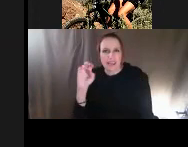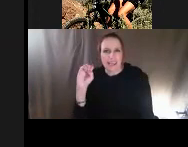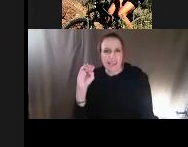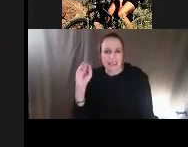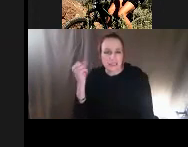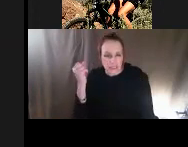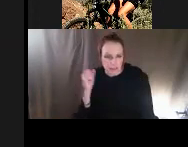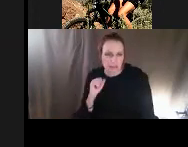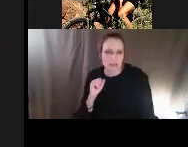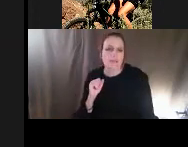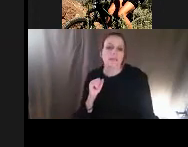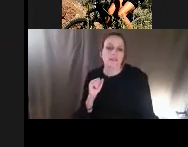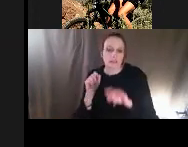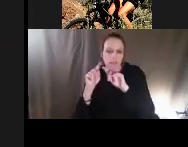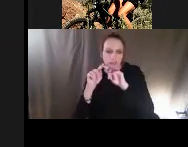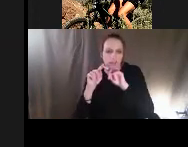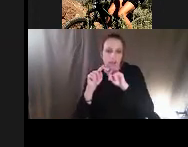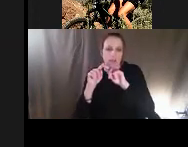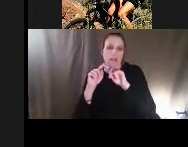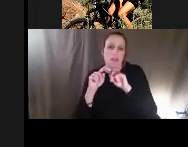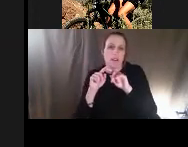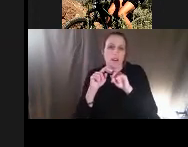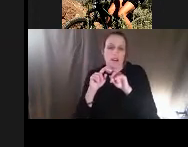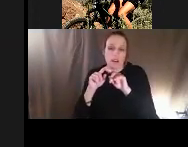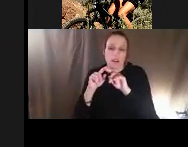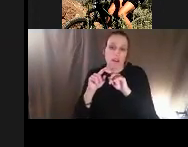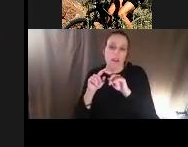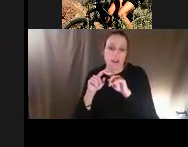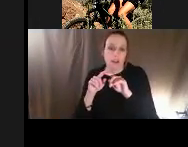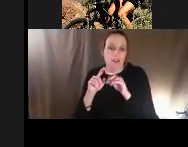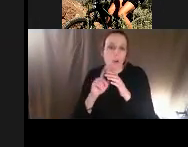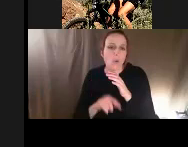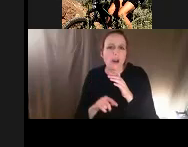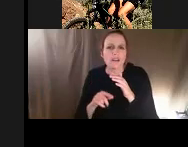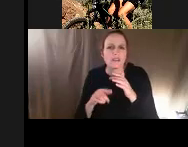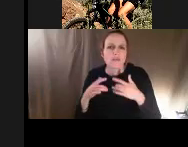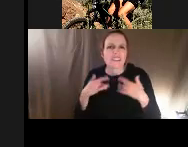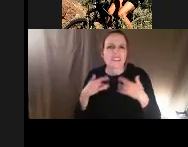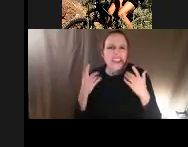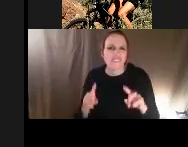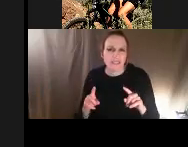then dictate how that person responds is what was that event or the circumstance.